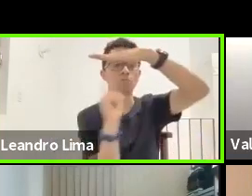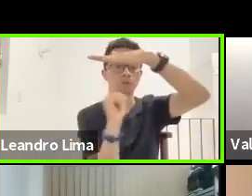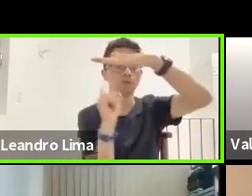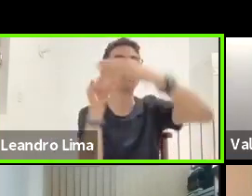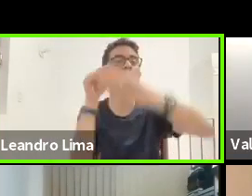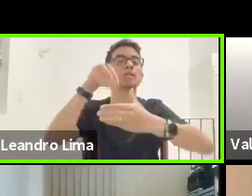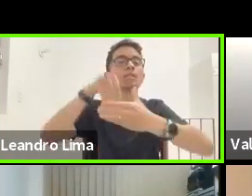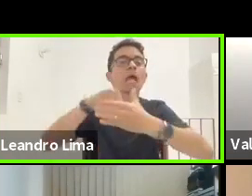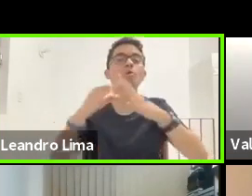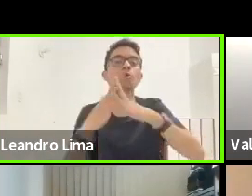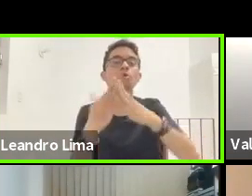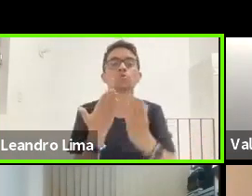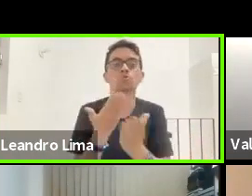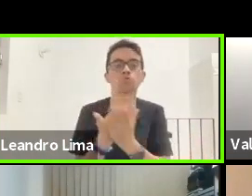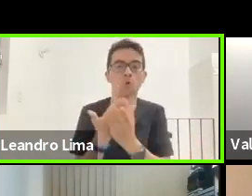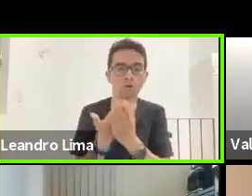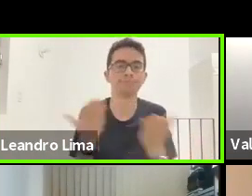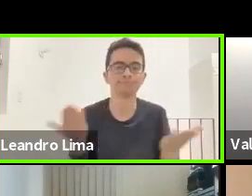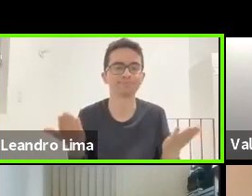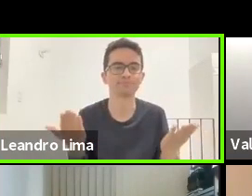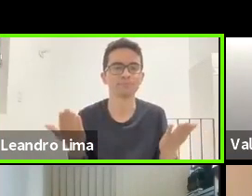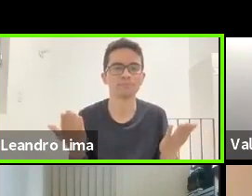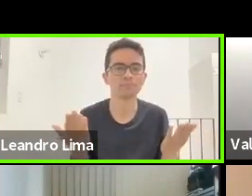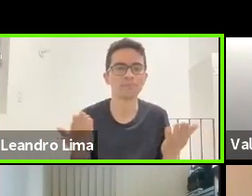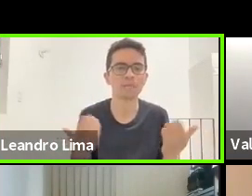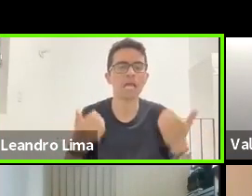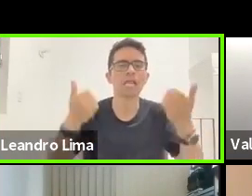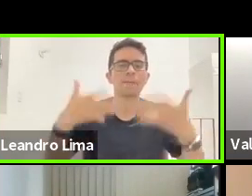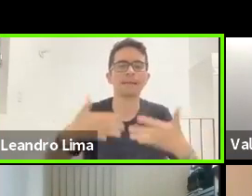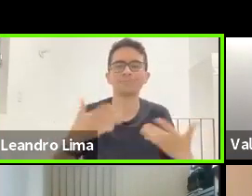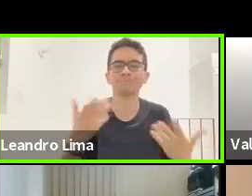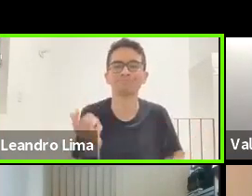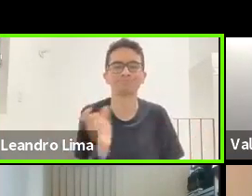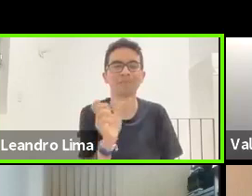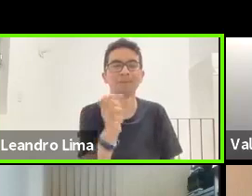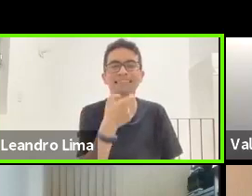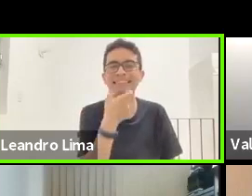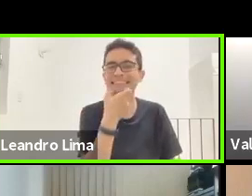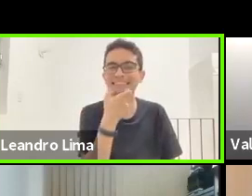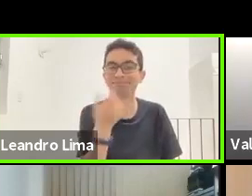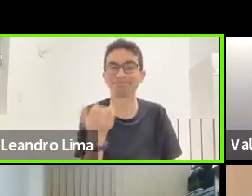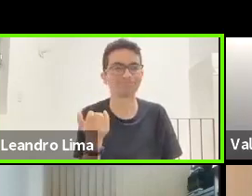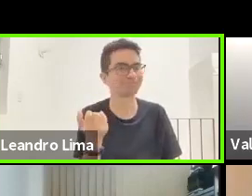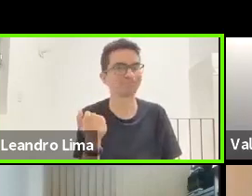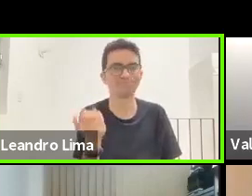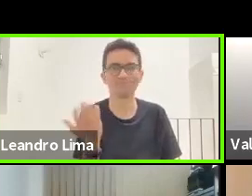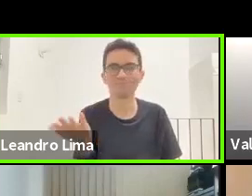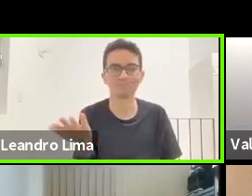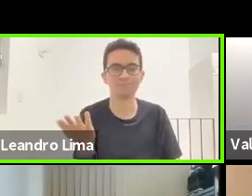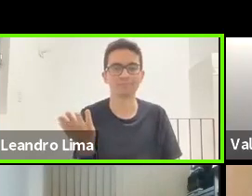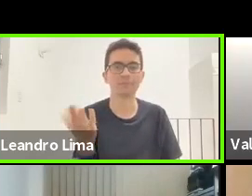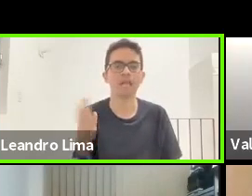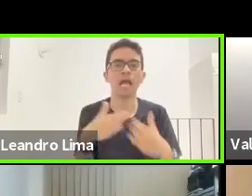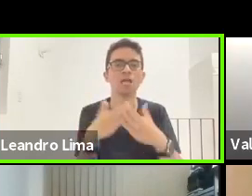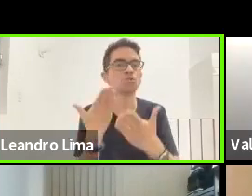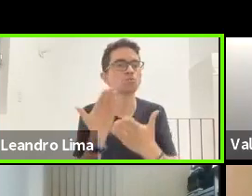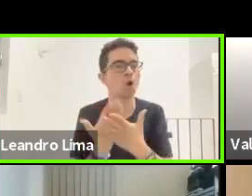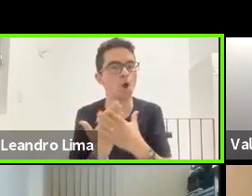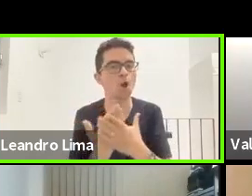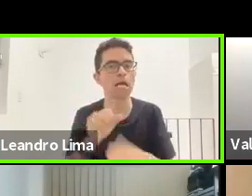One thing I've looked at a lot ments, and for schools ments, and for schools that little two or three sentences that little two or three sentences that says. We've